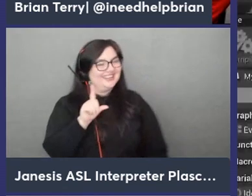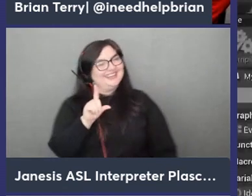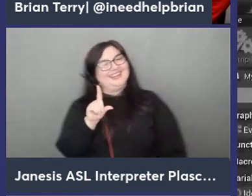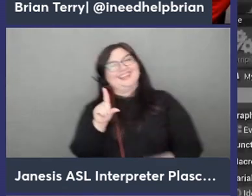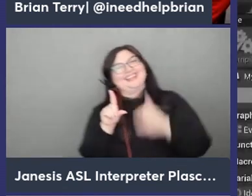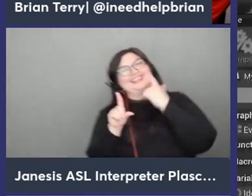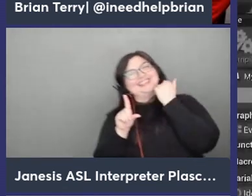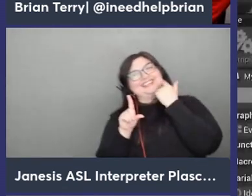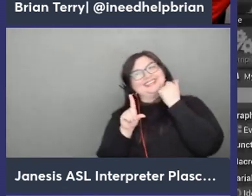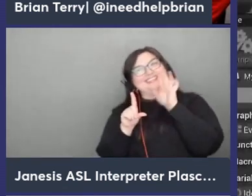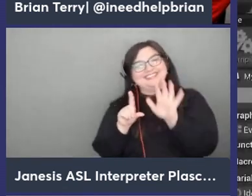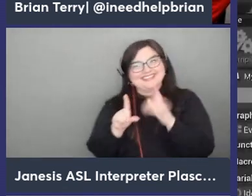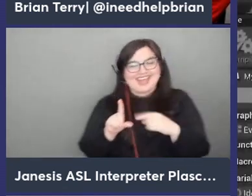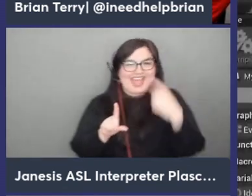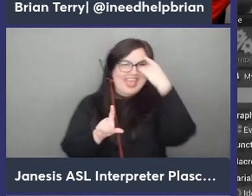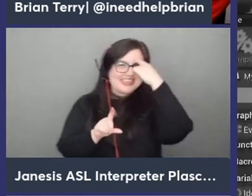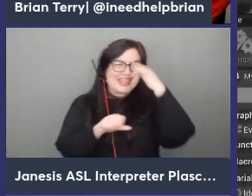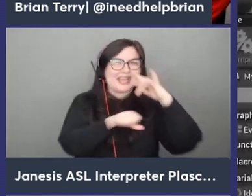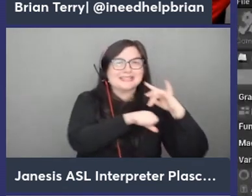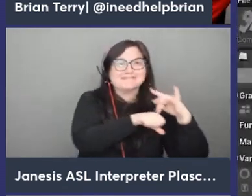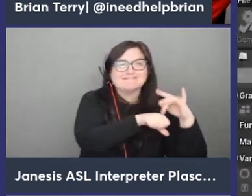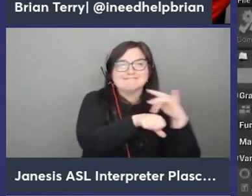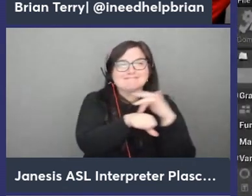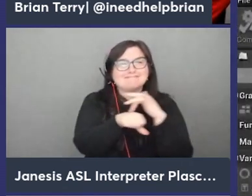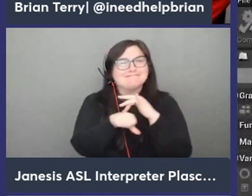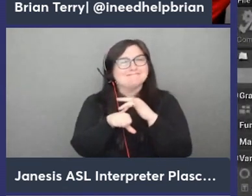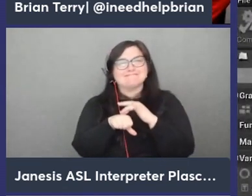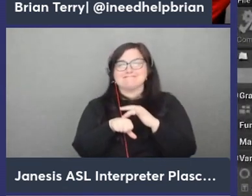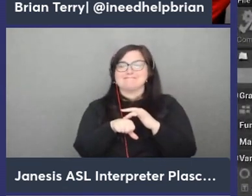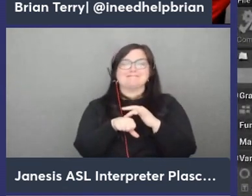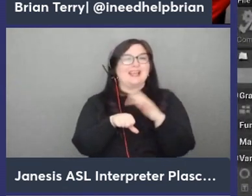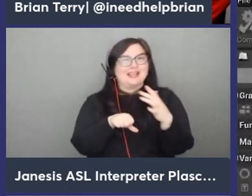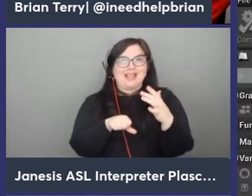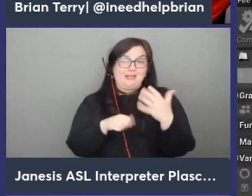I think I've just touched the tip of the iceberg here. Let me go faster than this.